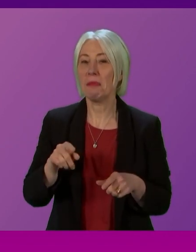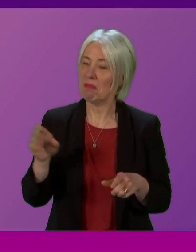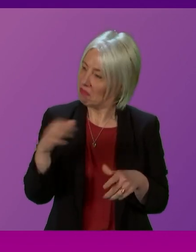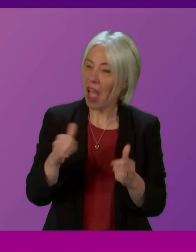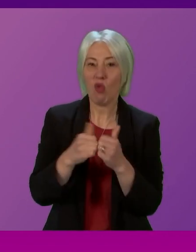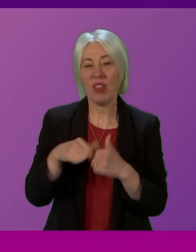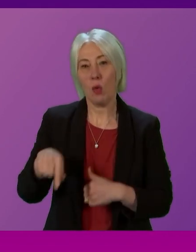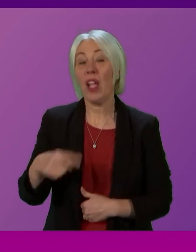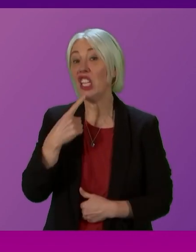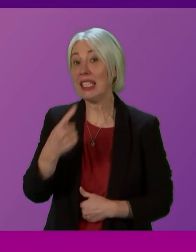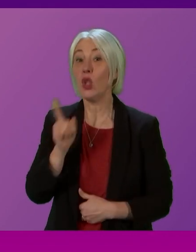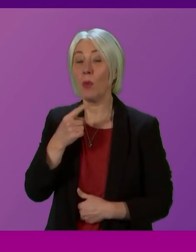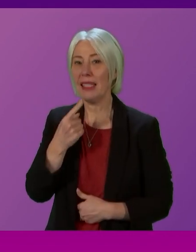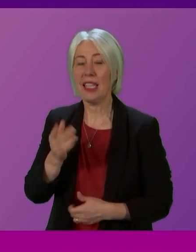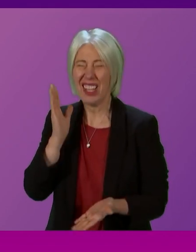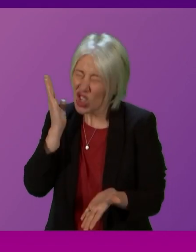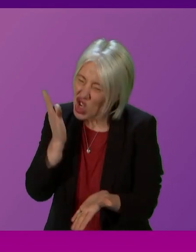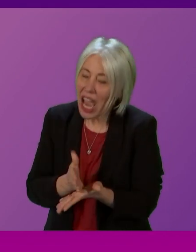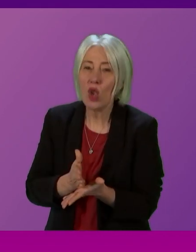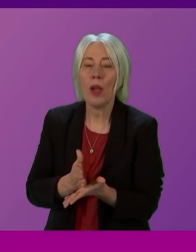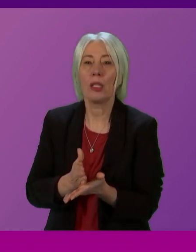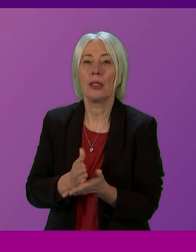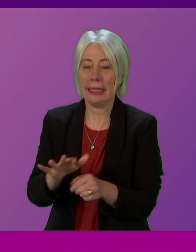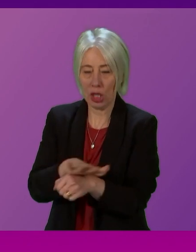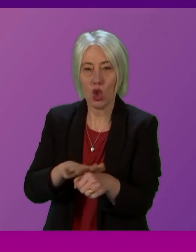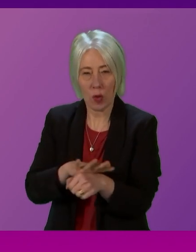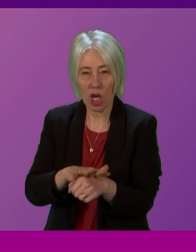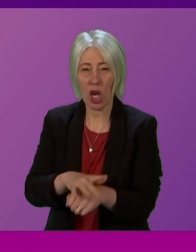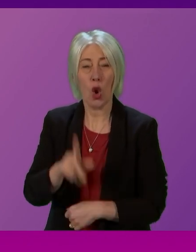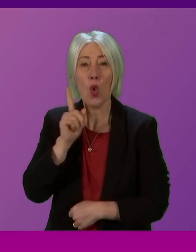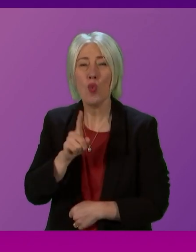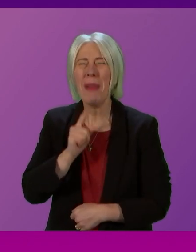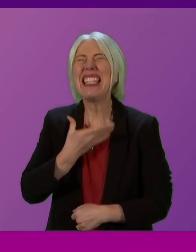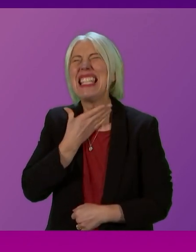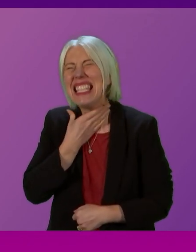“You’ve got genuine cases where people are desperate to get reassignment for the